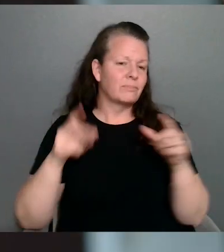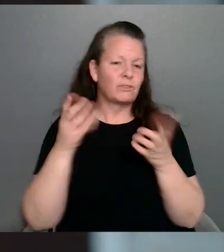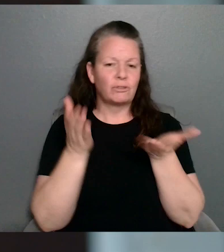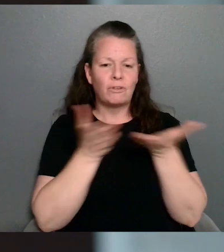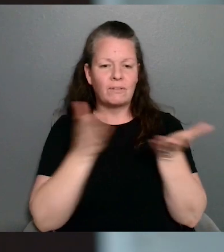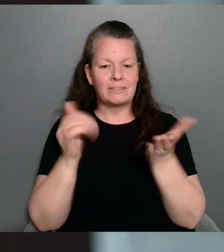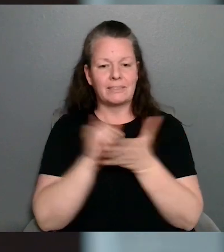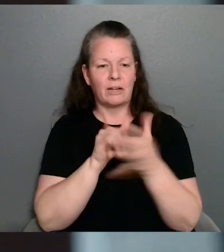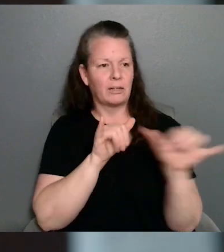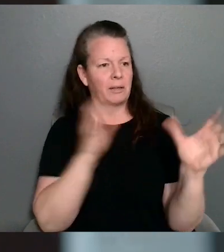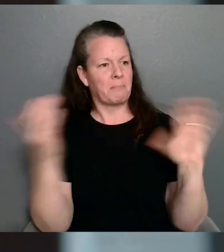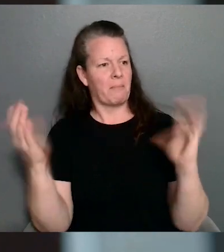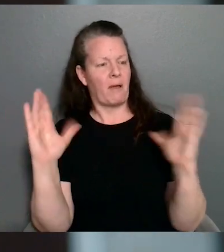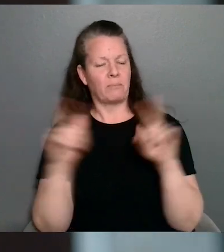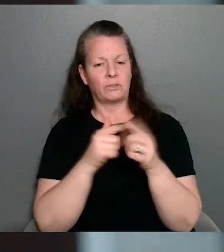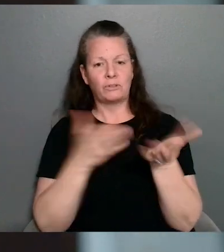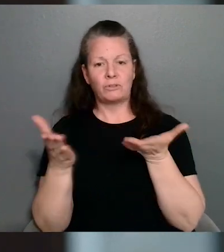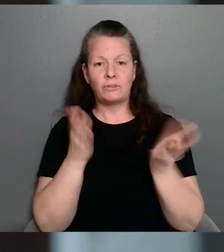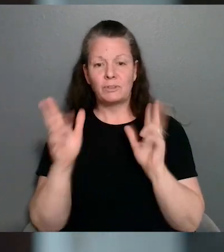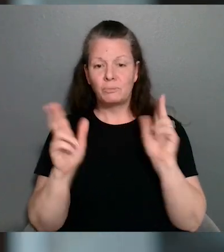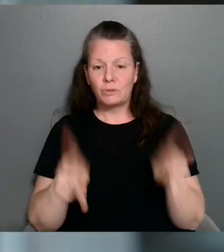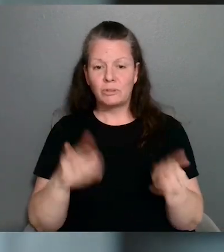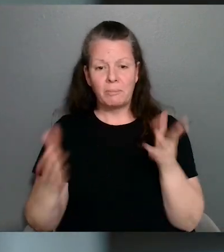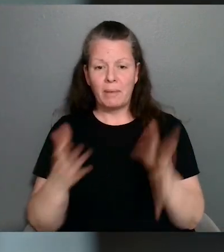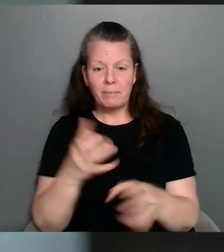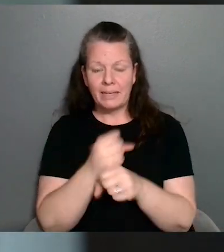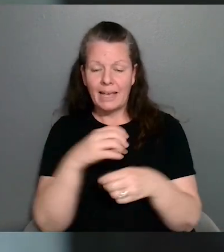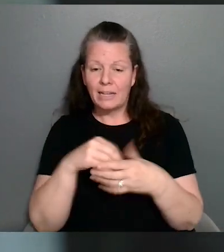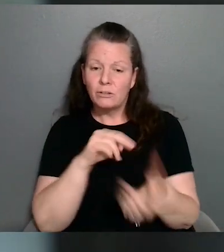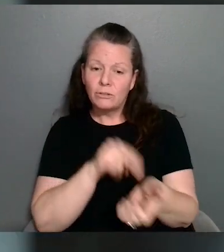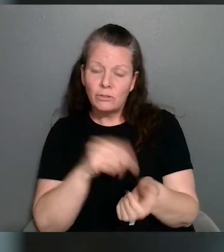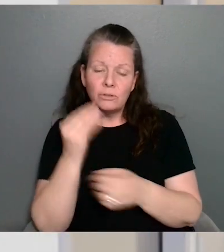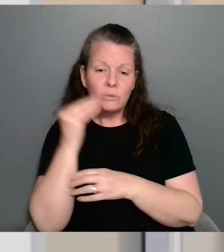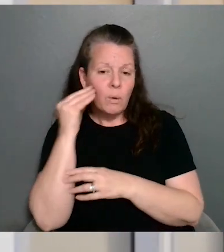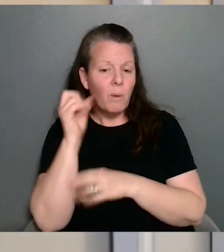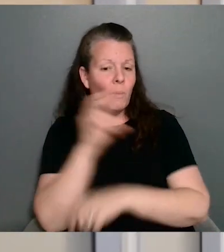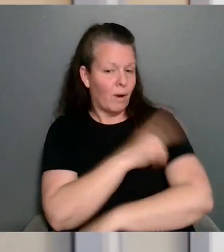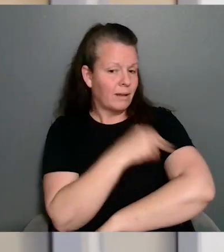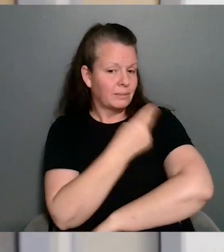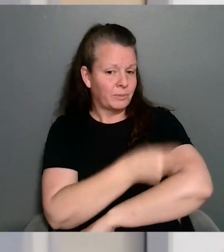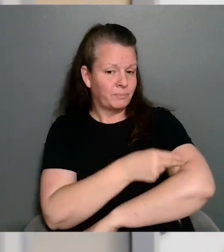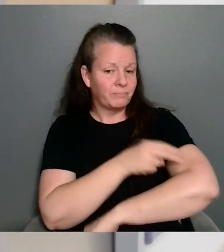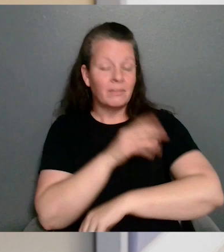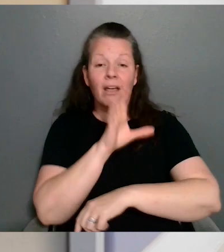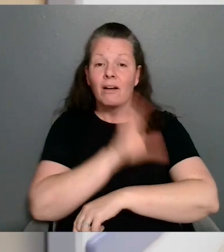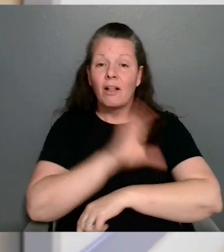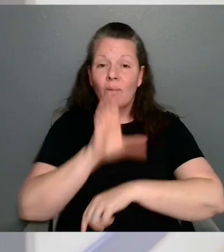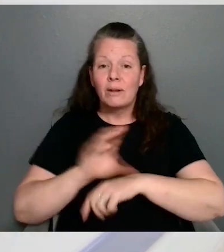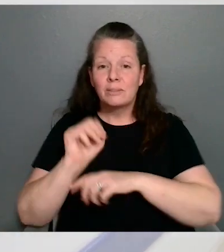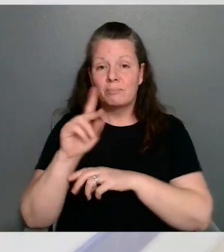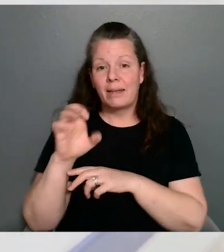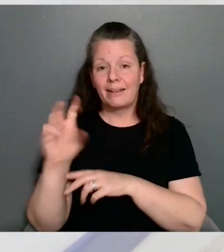that are comparable to services a person might receive in a nursing home, or at a hospital. The Colorado's Medicaid